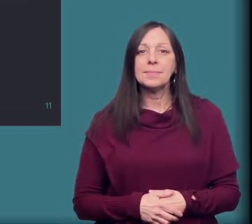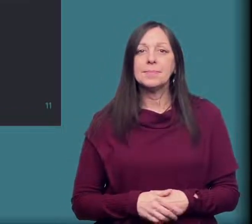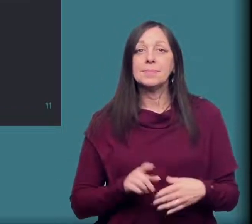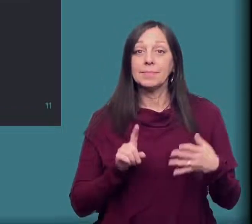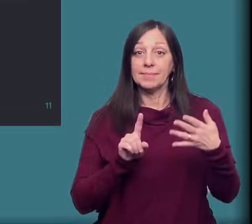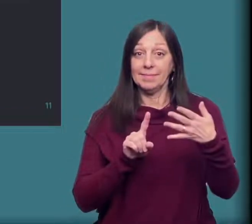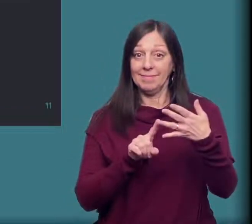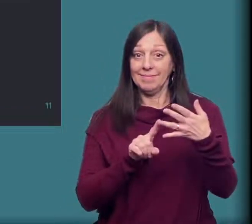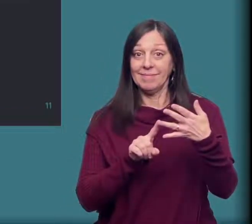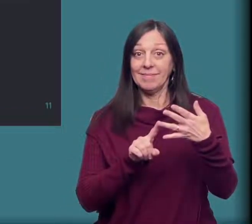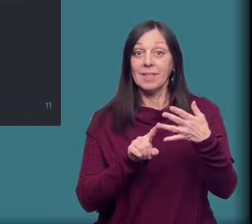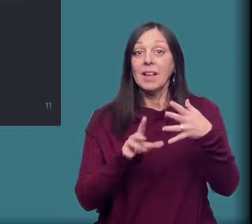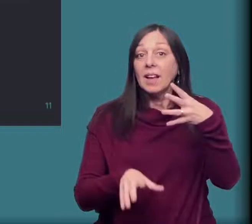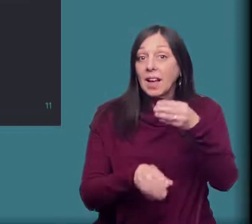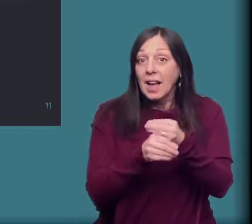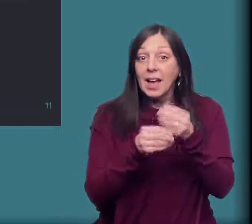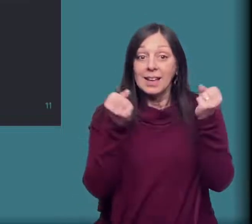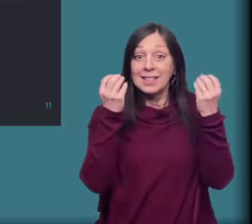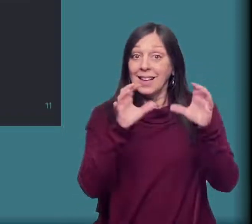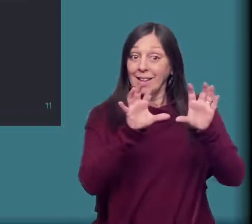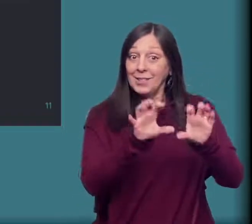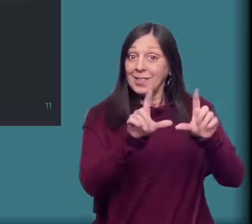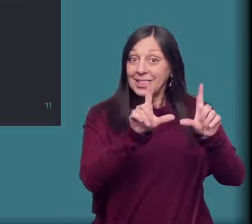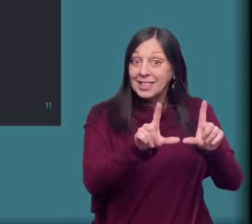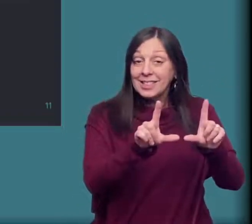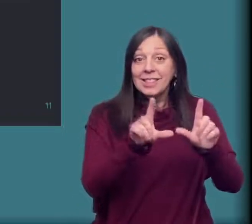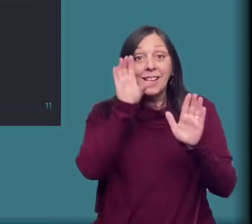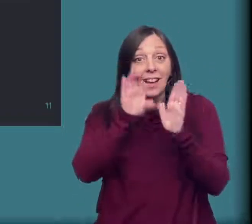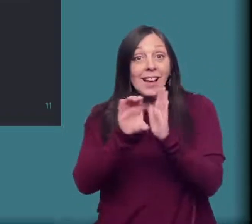Lastly, not everyone has the same vocabulary of signs and some signs may be regional which